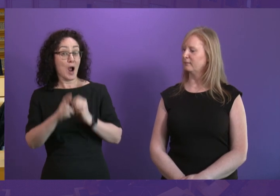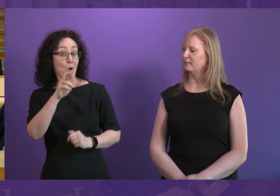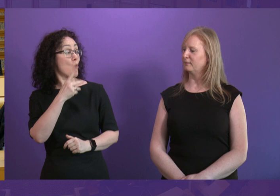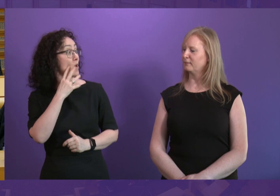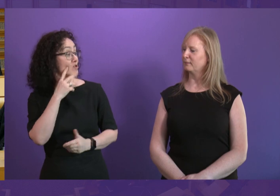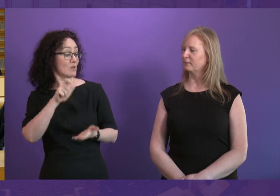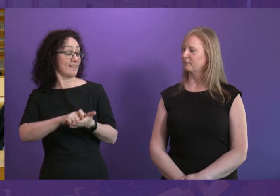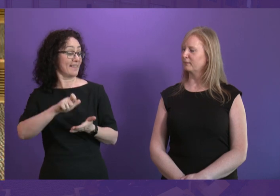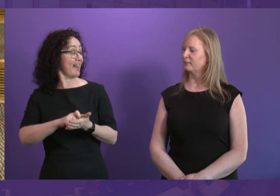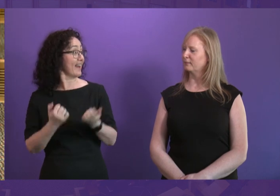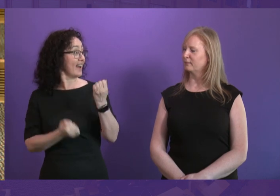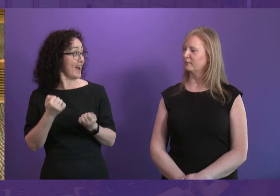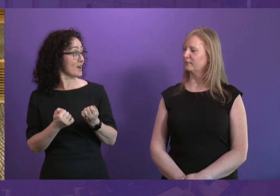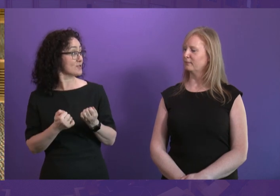cars than he is having in peddling his current line.